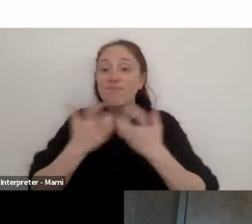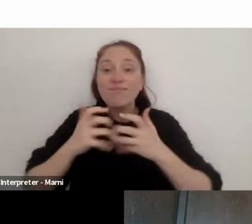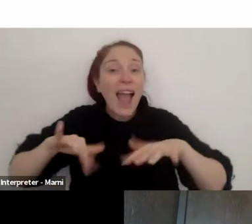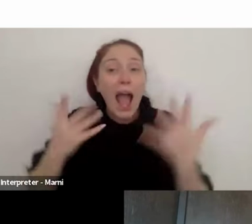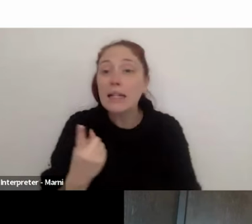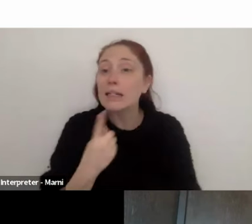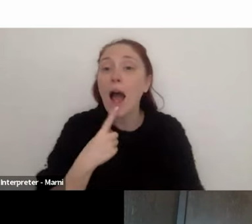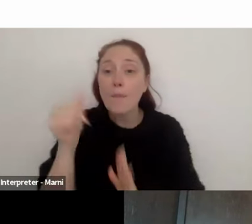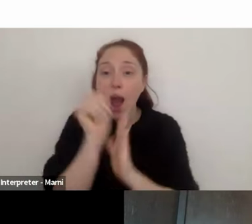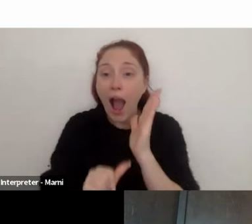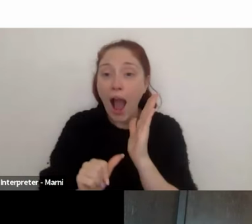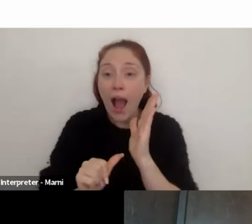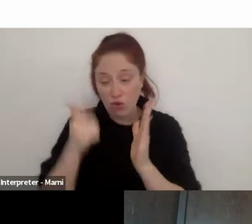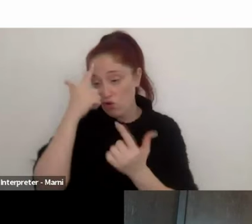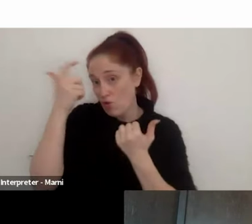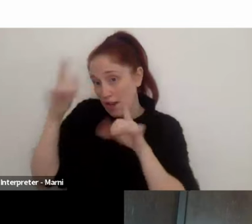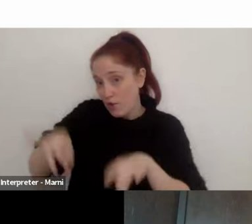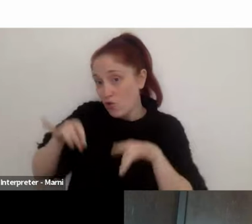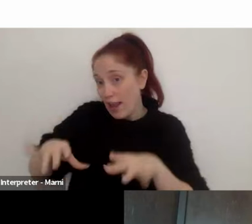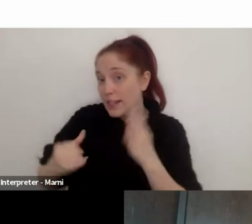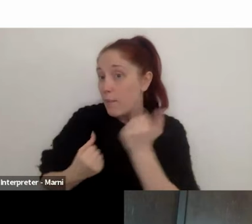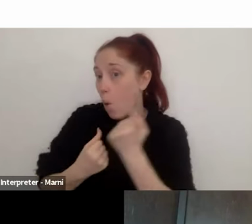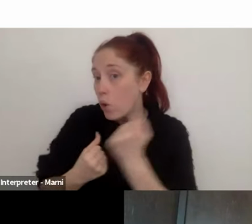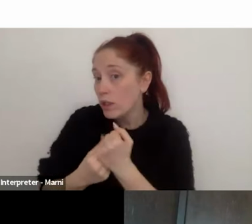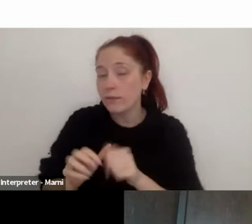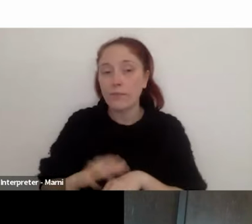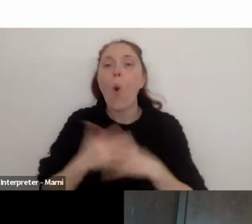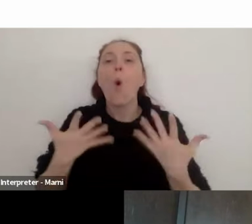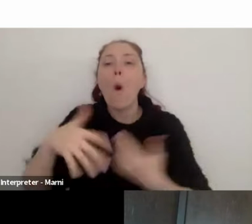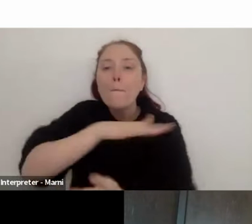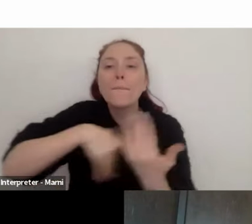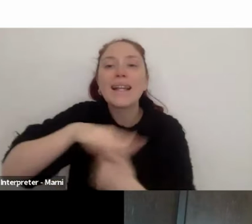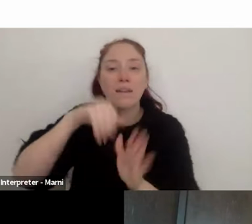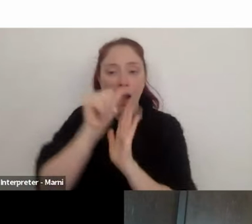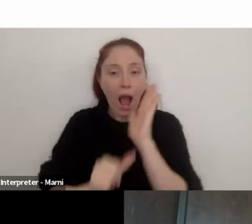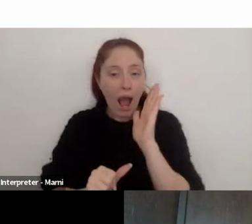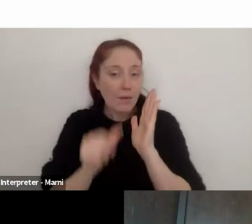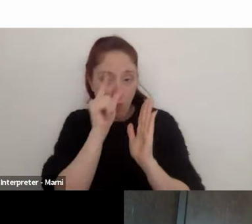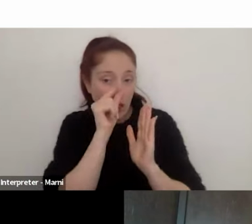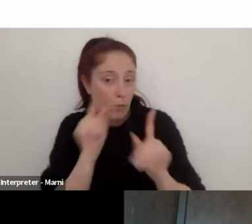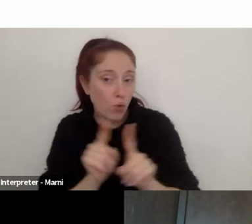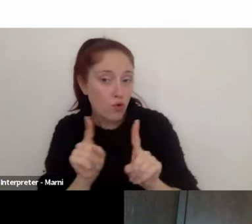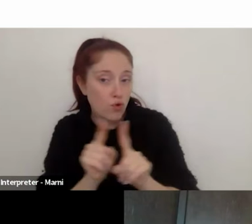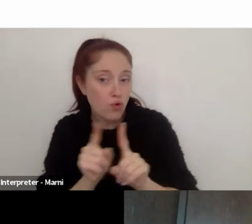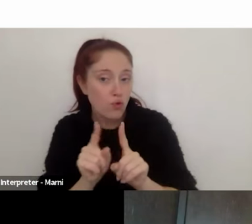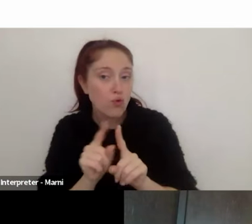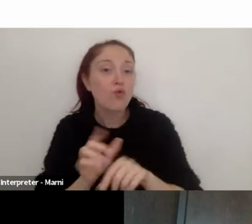by Creative Australia. Or any combination of art forms as you might want to include in your